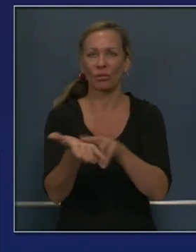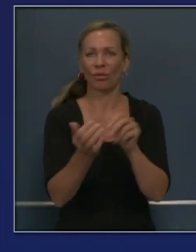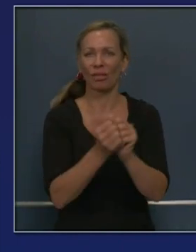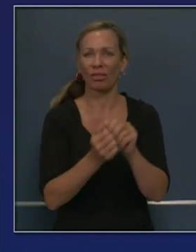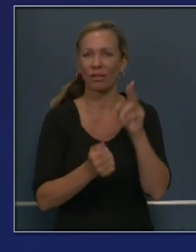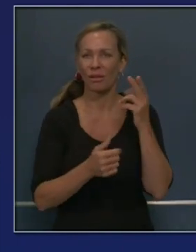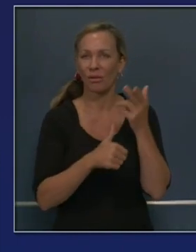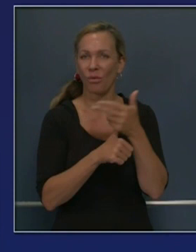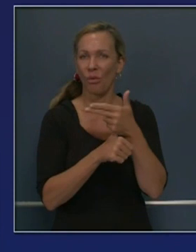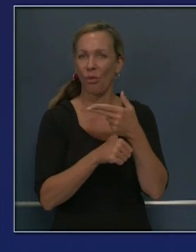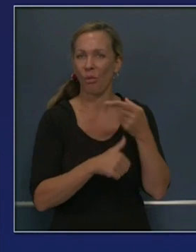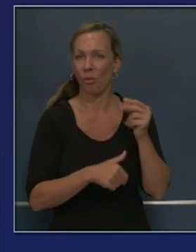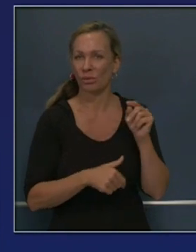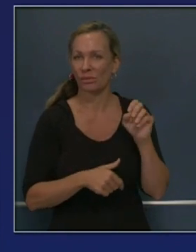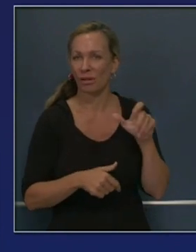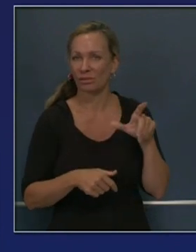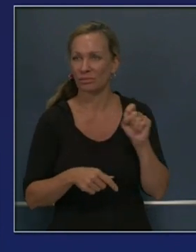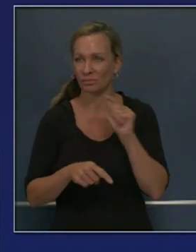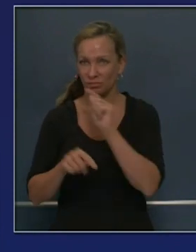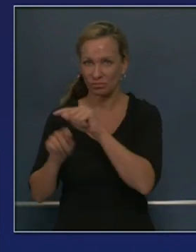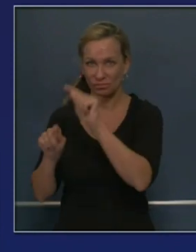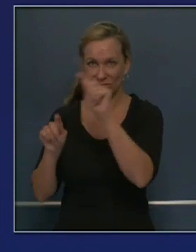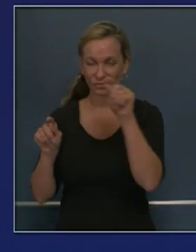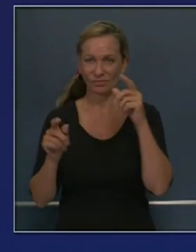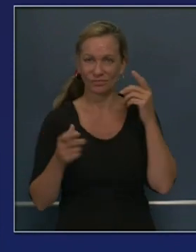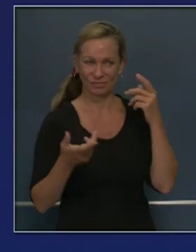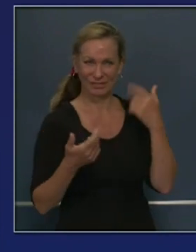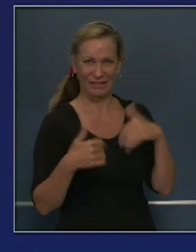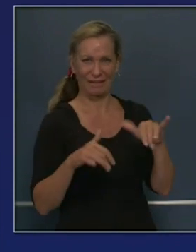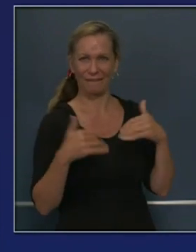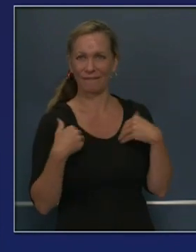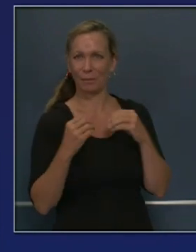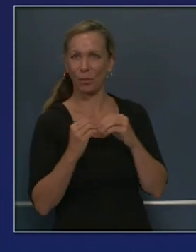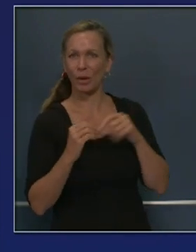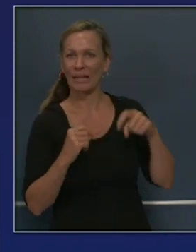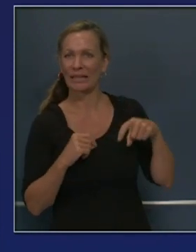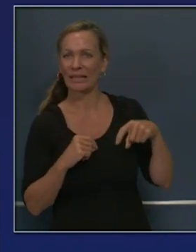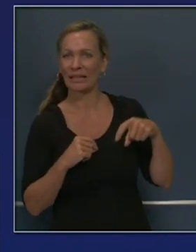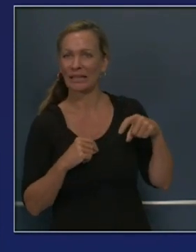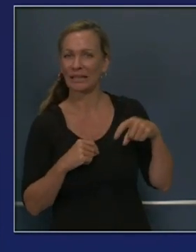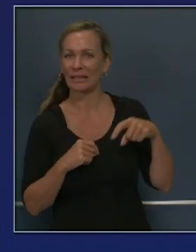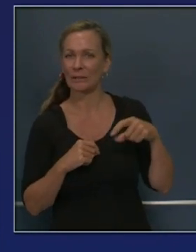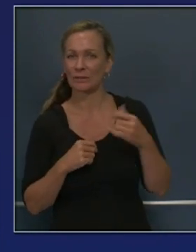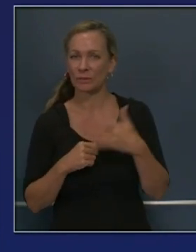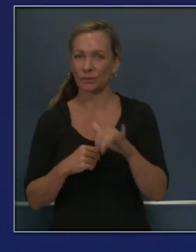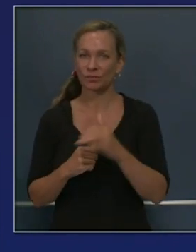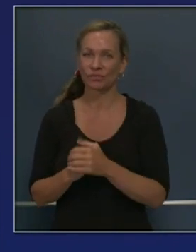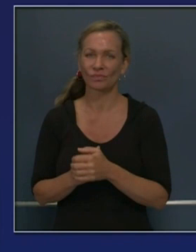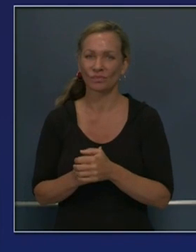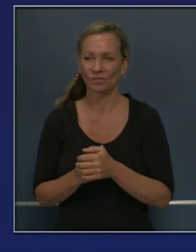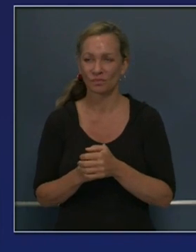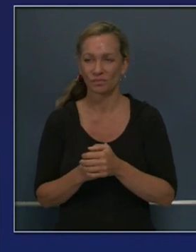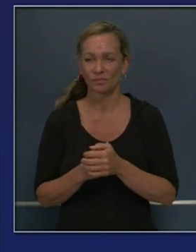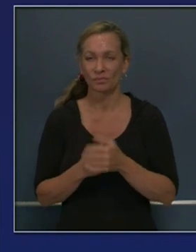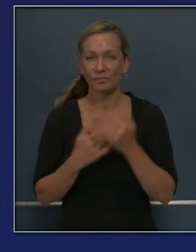CAPACITY AND BUILD PROTOCOLS IN TERMS OF PROVIDING HOTEL ROOMS TO PROVIDE ACCESS THAT WE